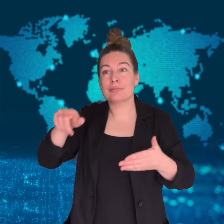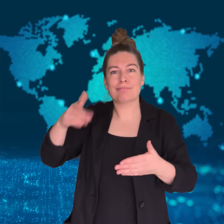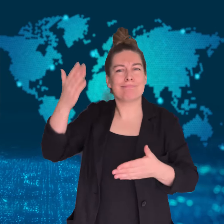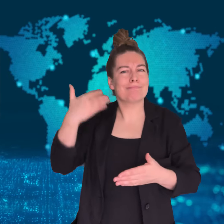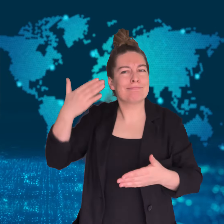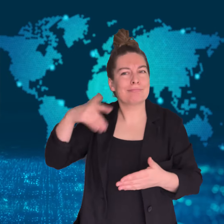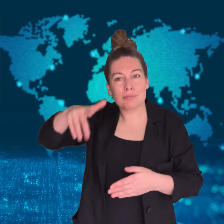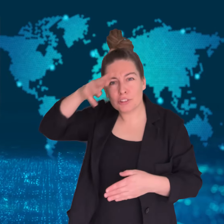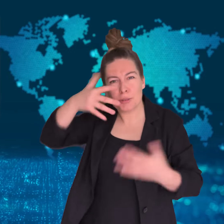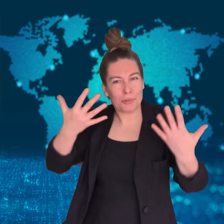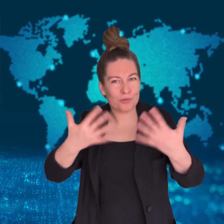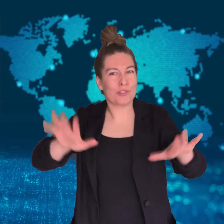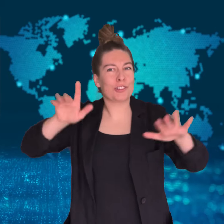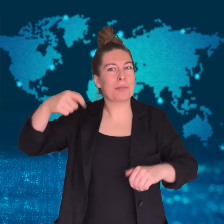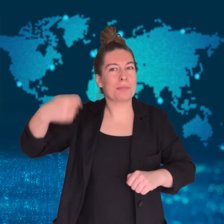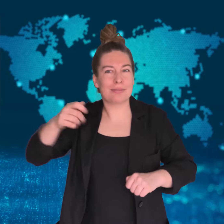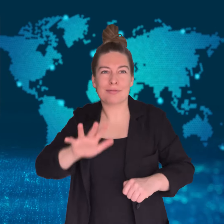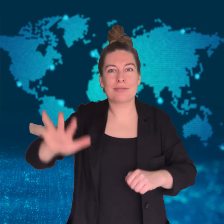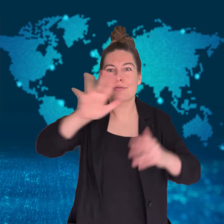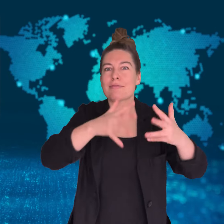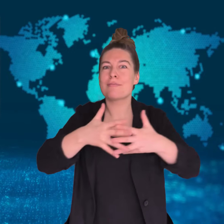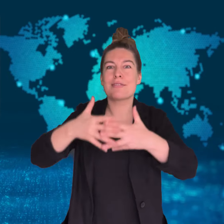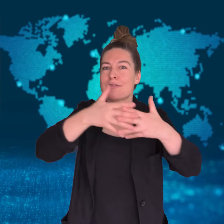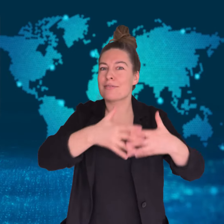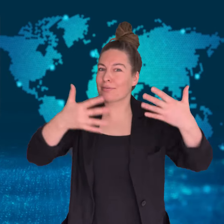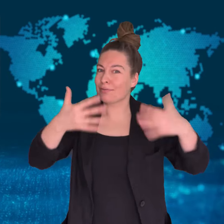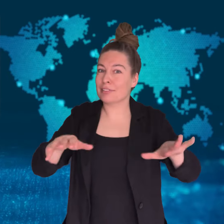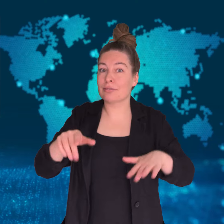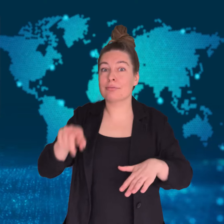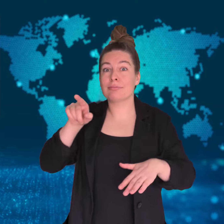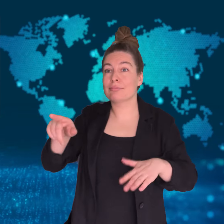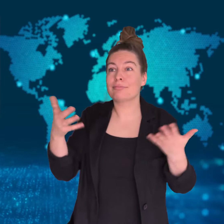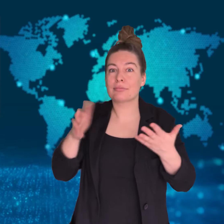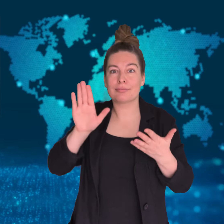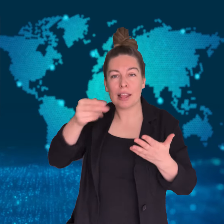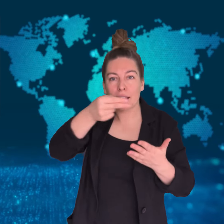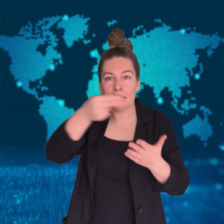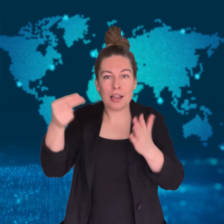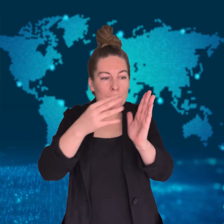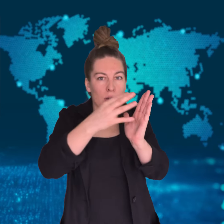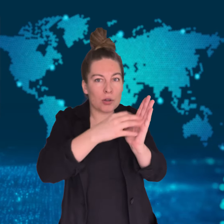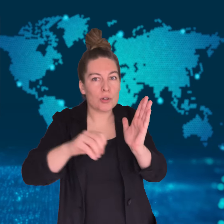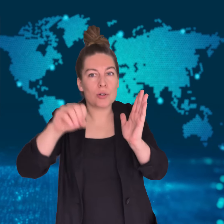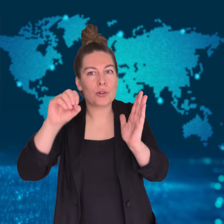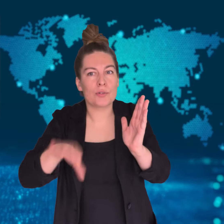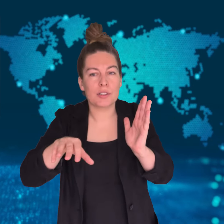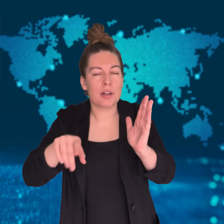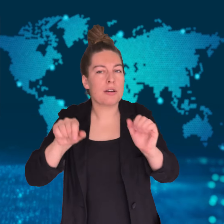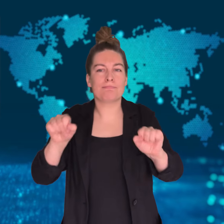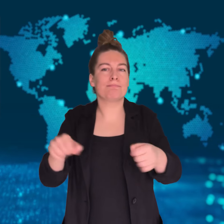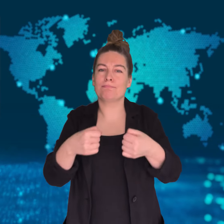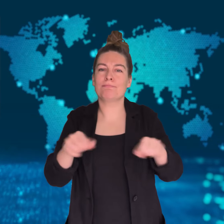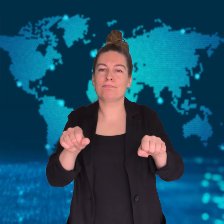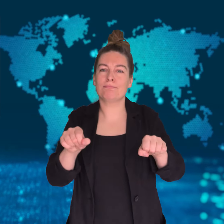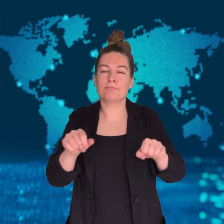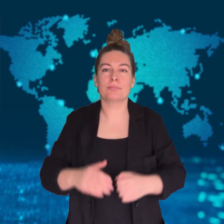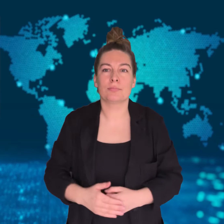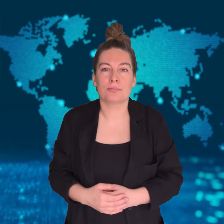The new decision rules that the country's former president, Donald Trump, could not be